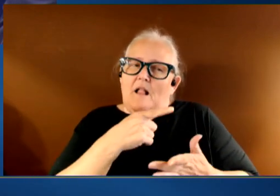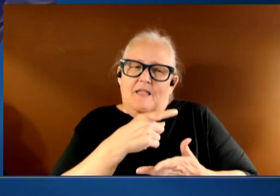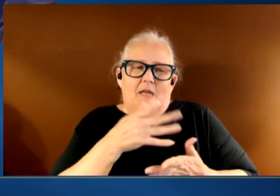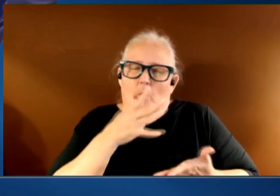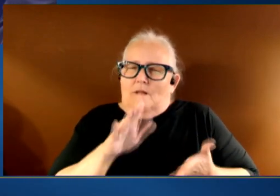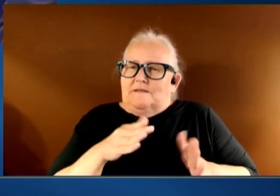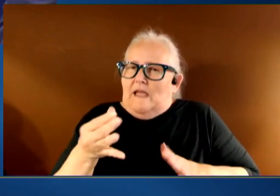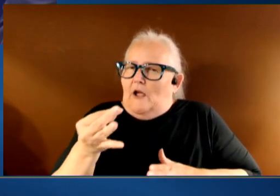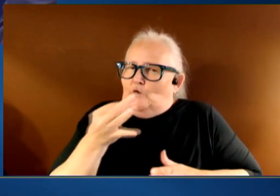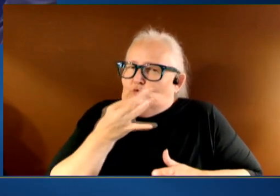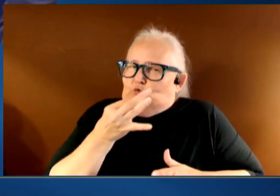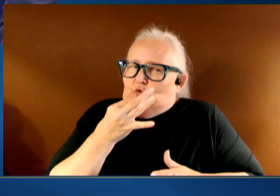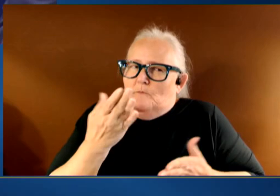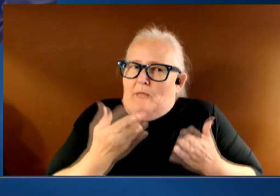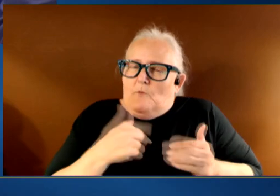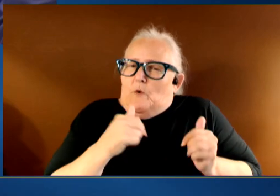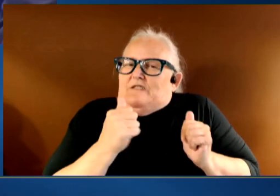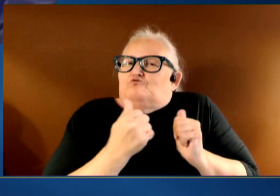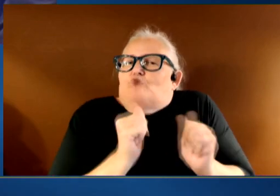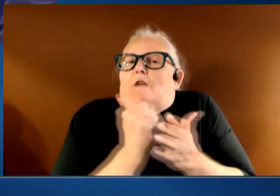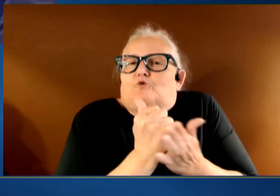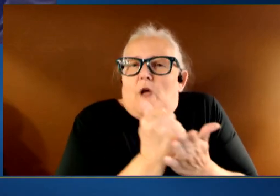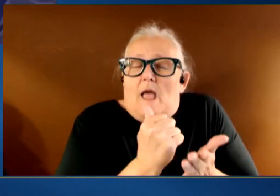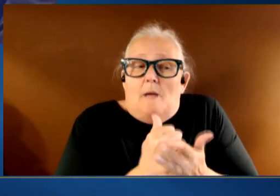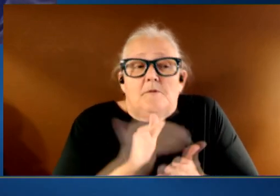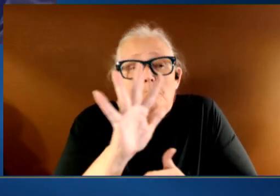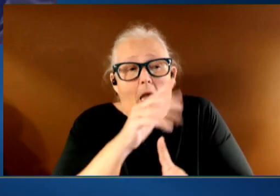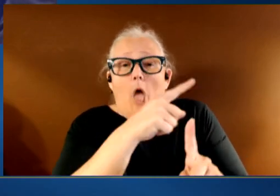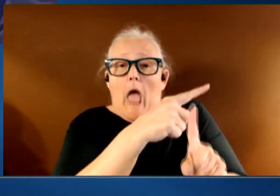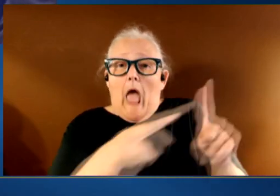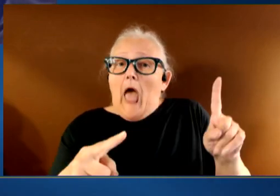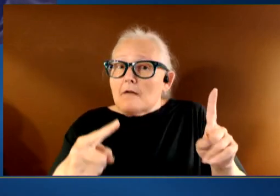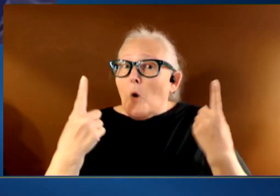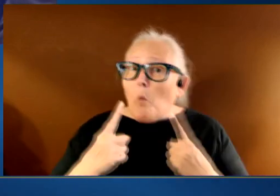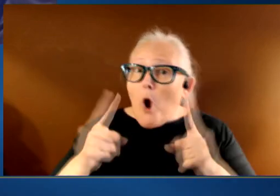at a cure. And it worked in half of the patients. So, we weren't happy with that. We opened up a